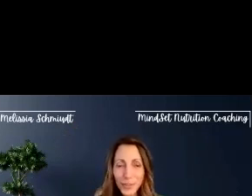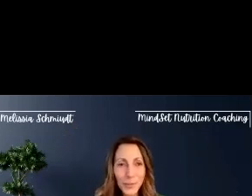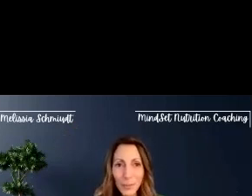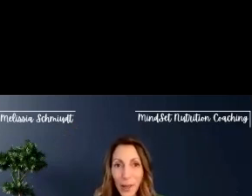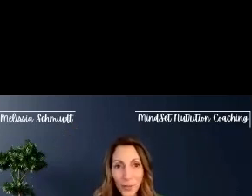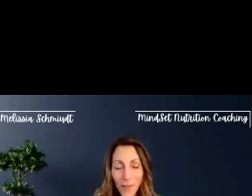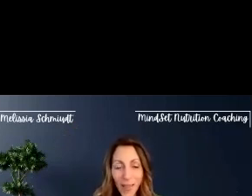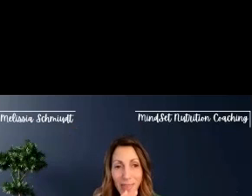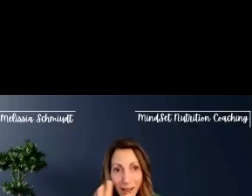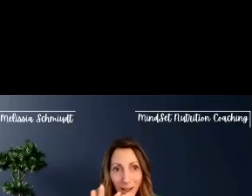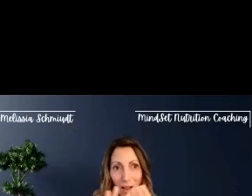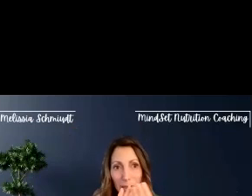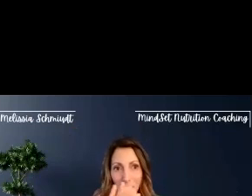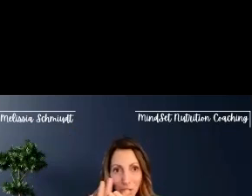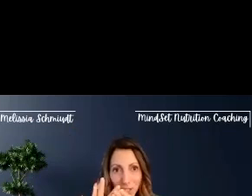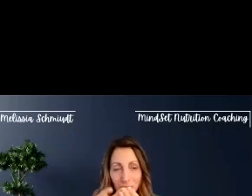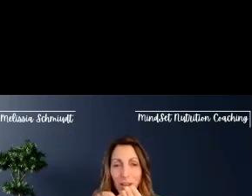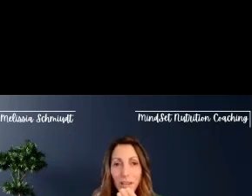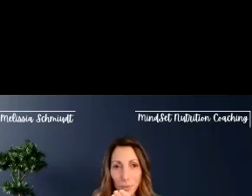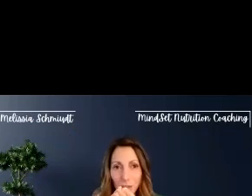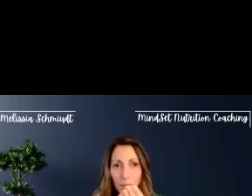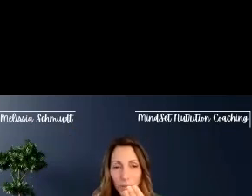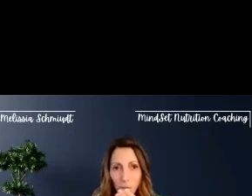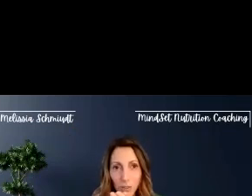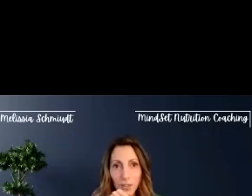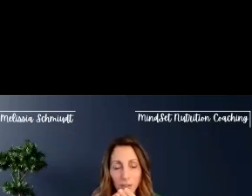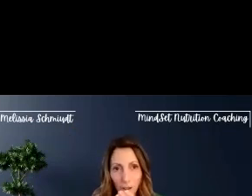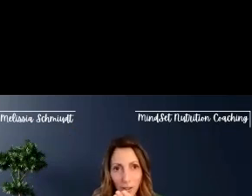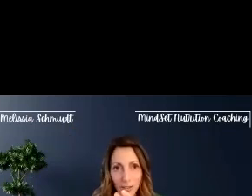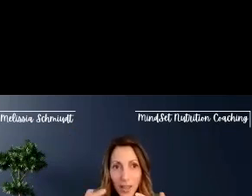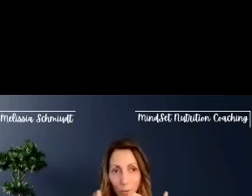and vegetables, some healthy fat-- that combination is what keeps you fullest the longest.